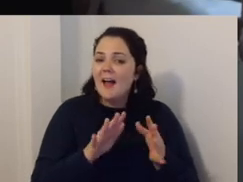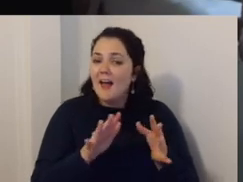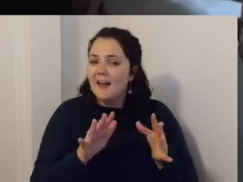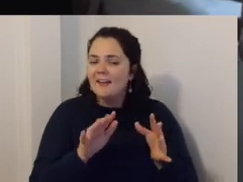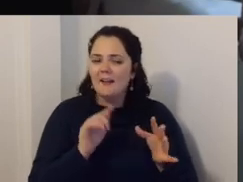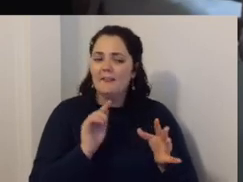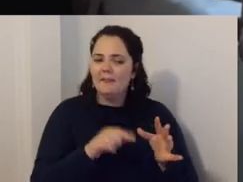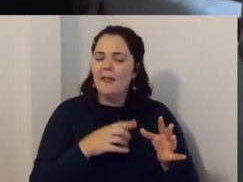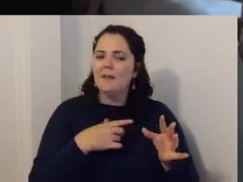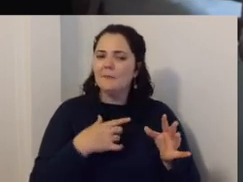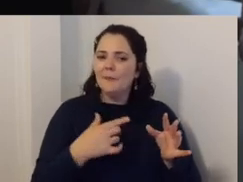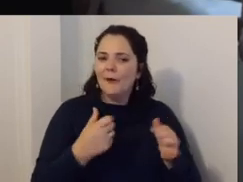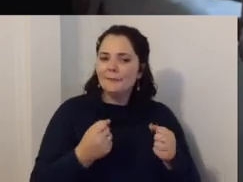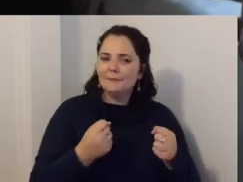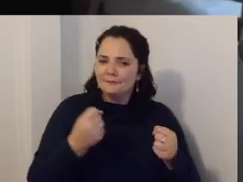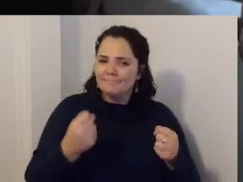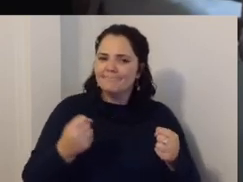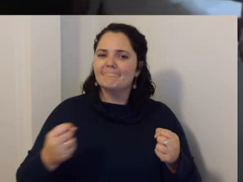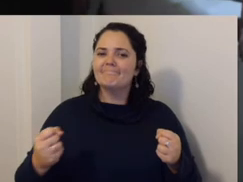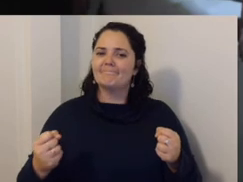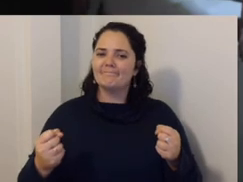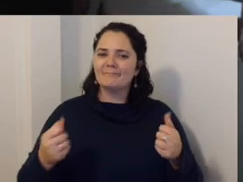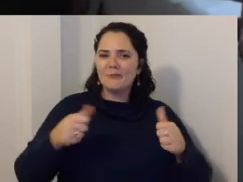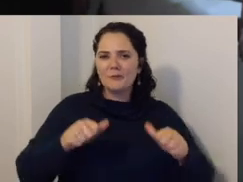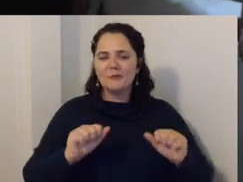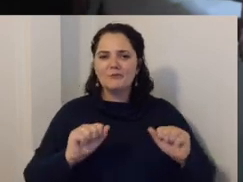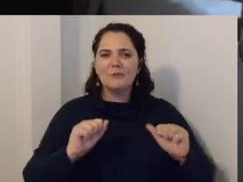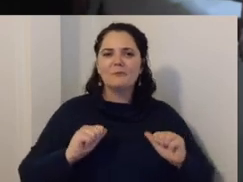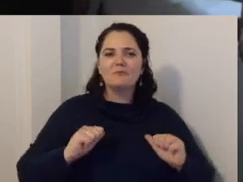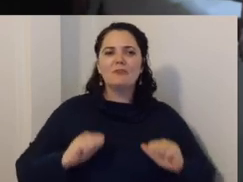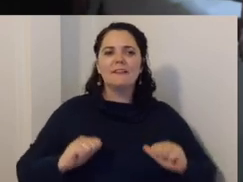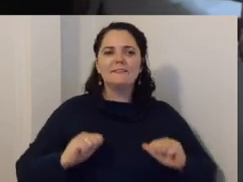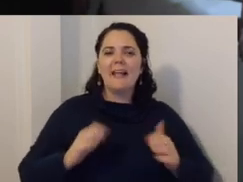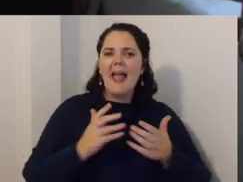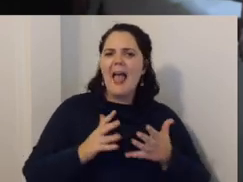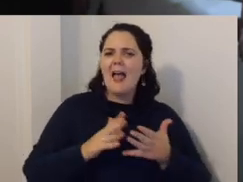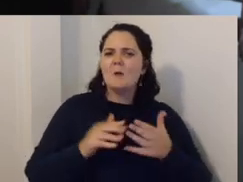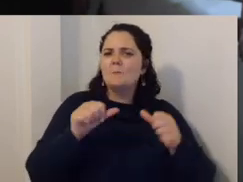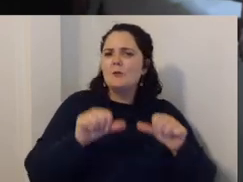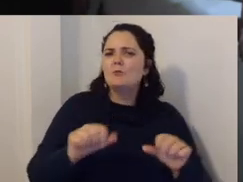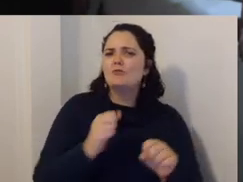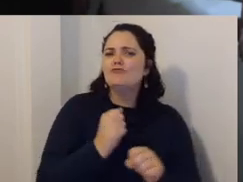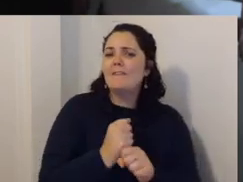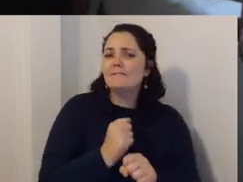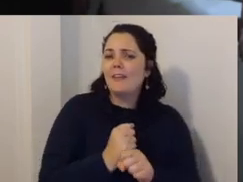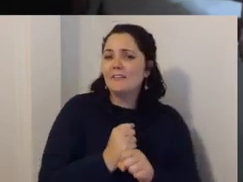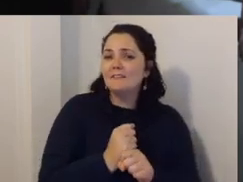nice way to expand your just your vocabulary with graphite, the way that you approach it